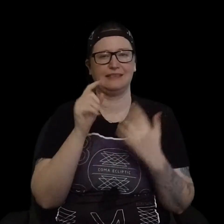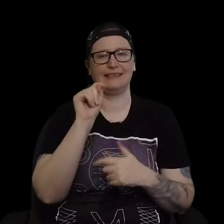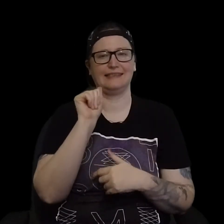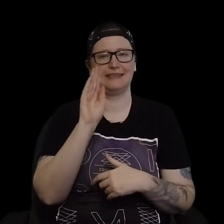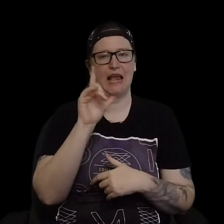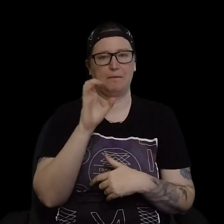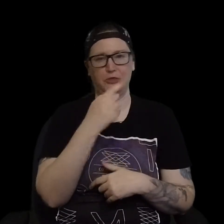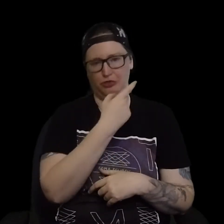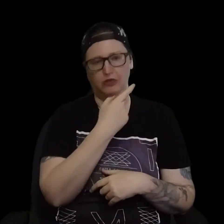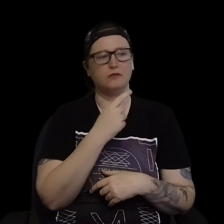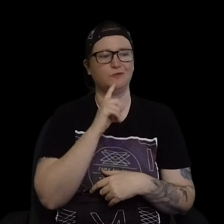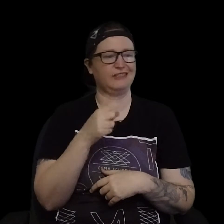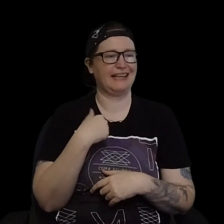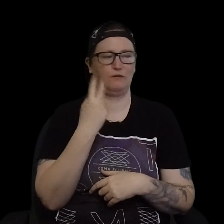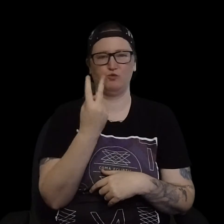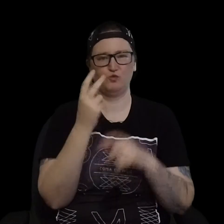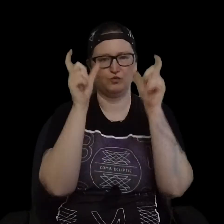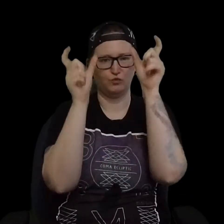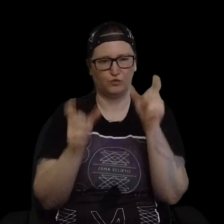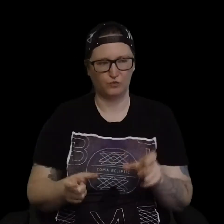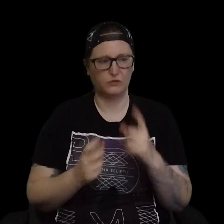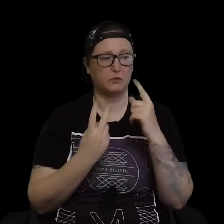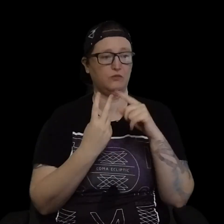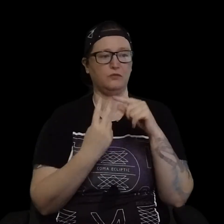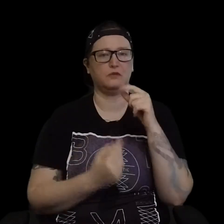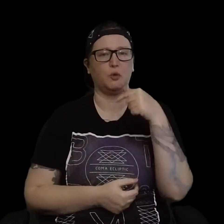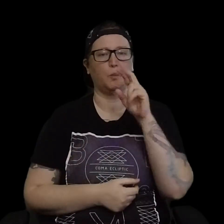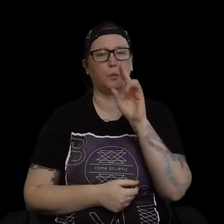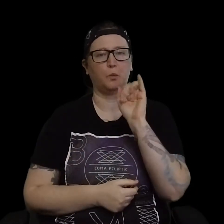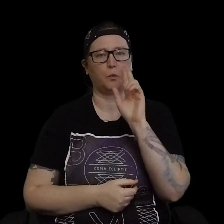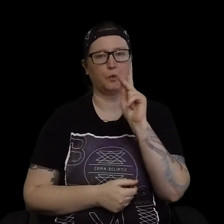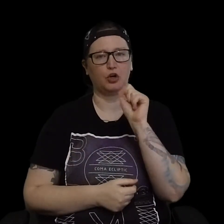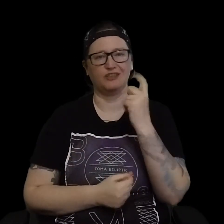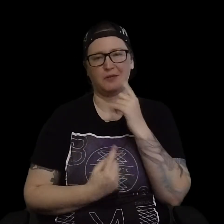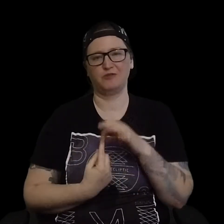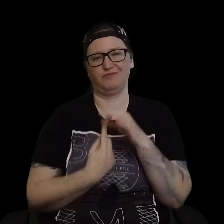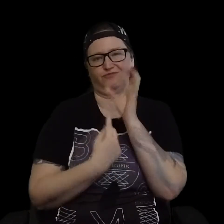and as you can see there's a table so really there's two different columns one is quirks